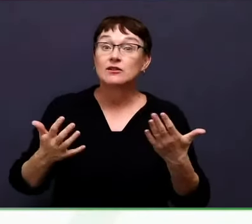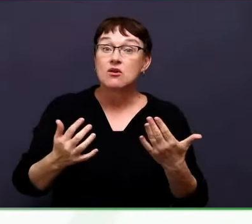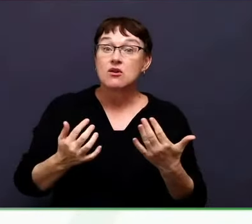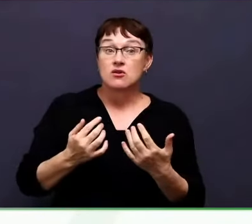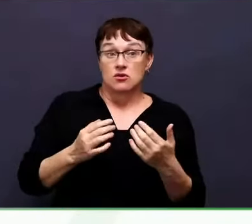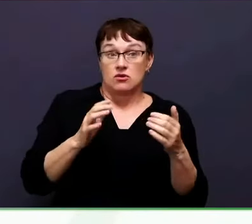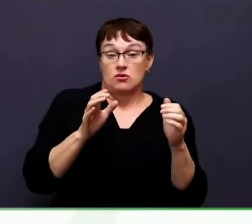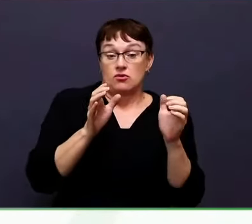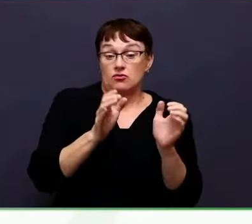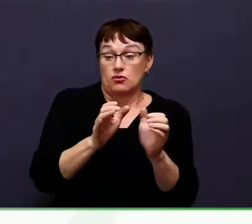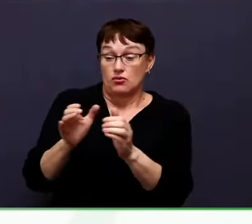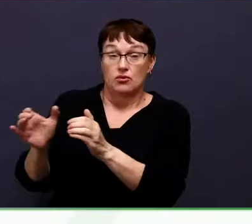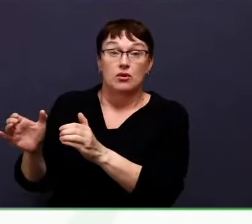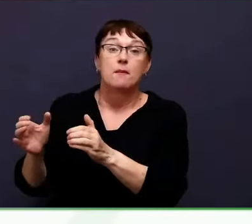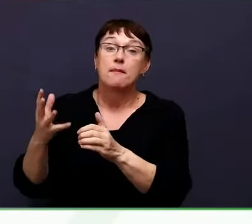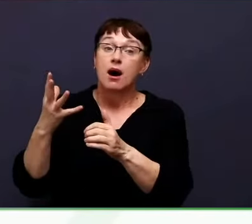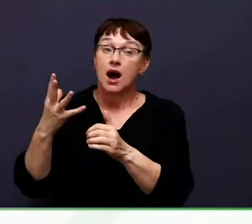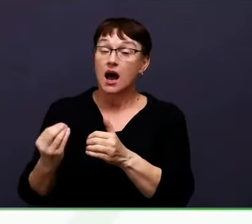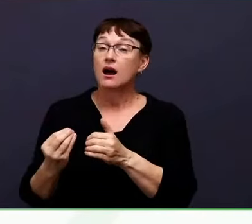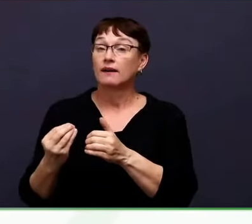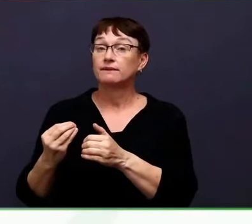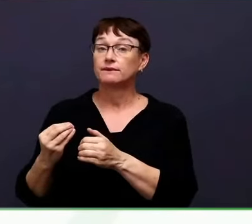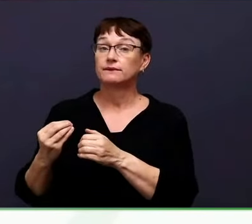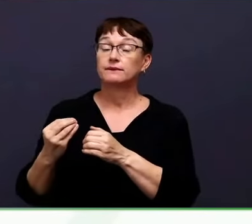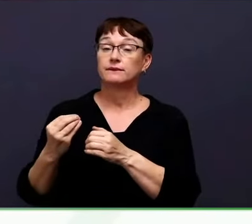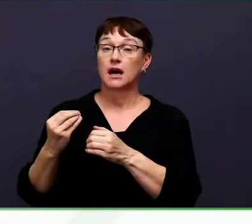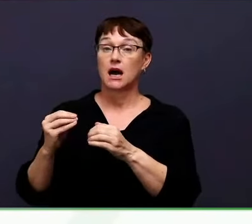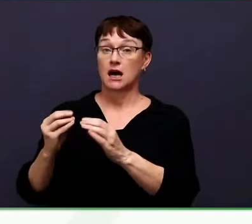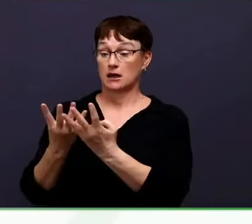disabilities who also goes through training process.